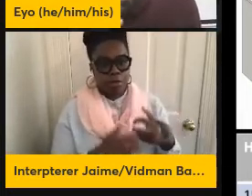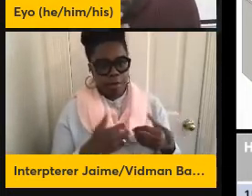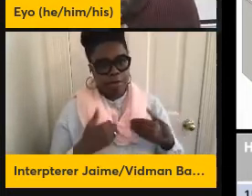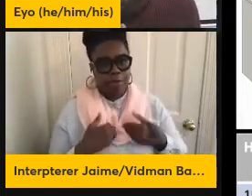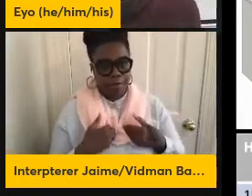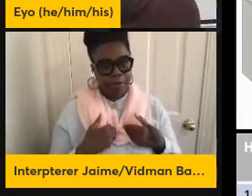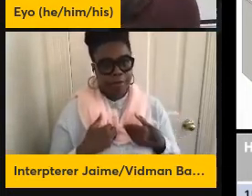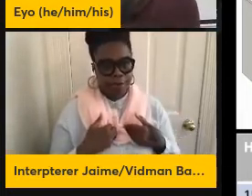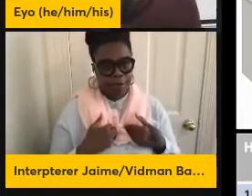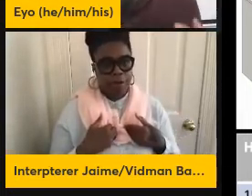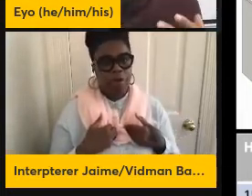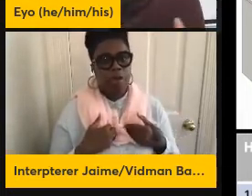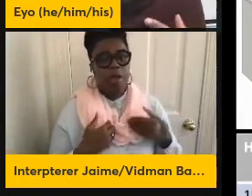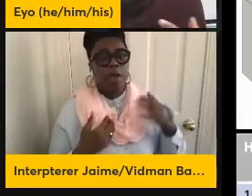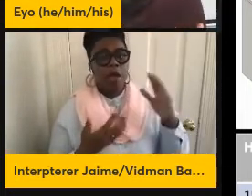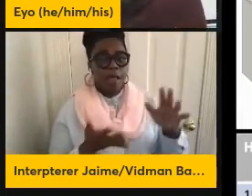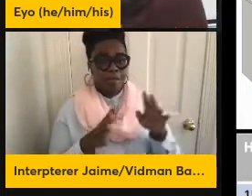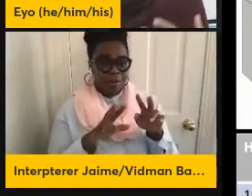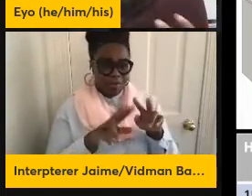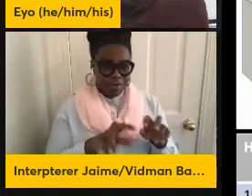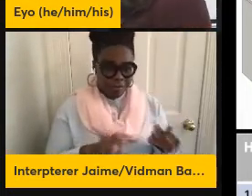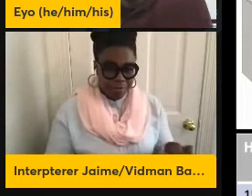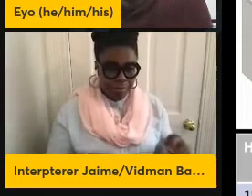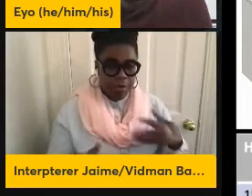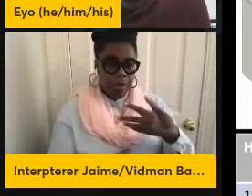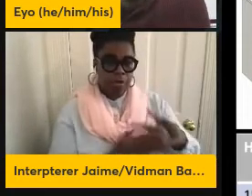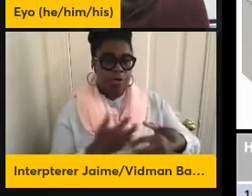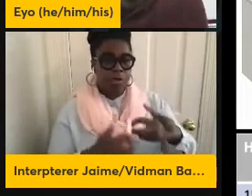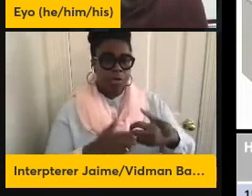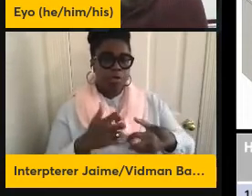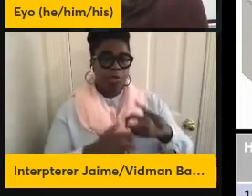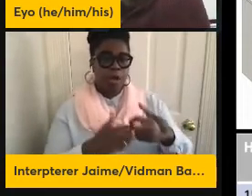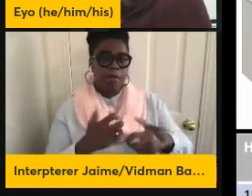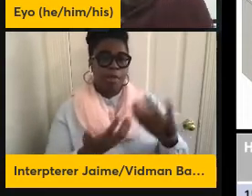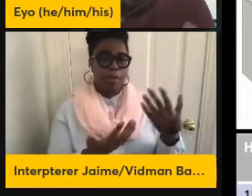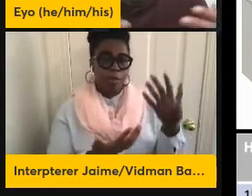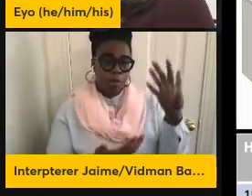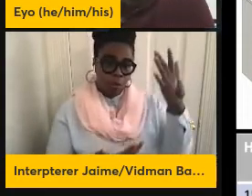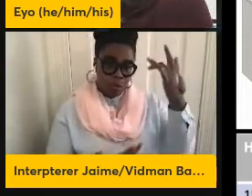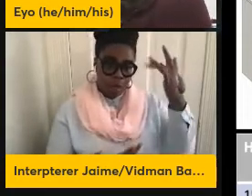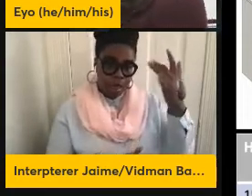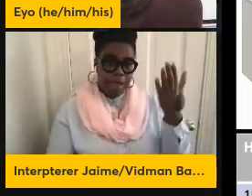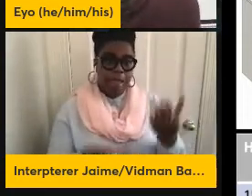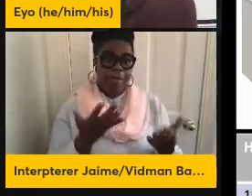of the social problem, or something that could be responsible for the social problem, it may be a communication problem. And